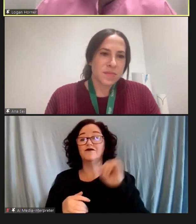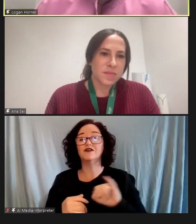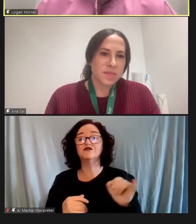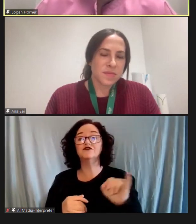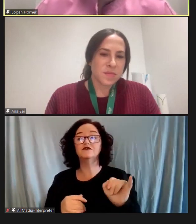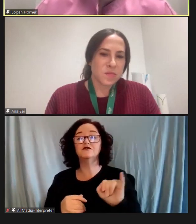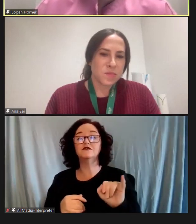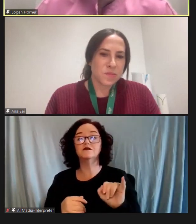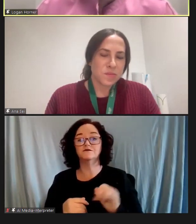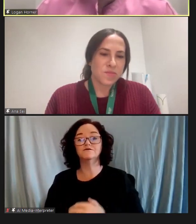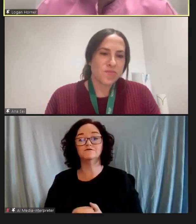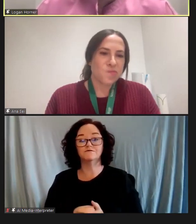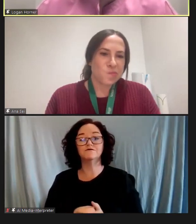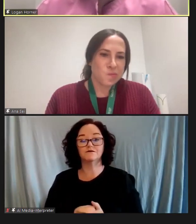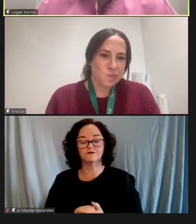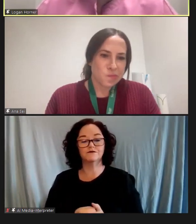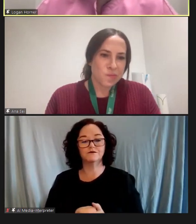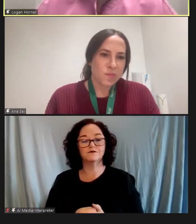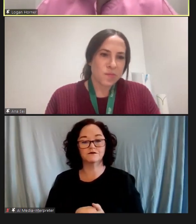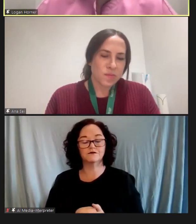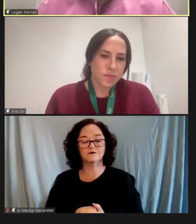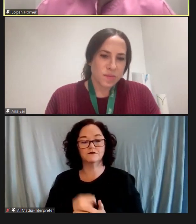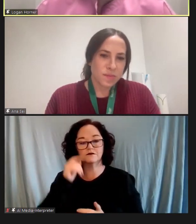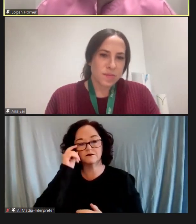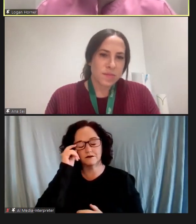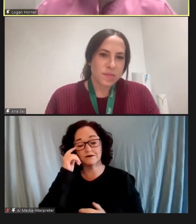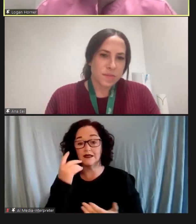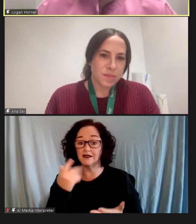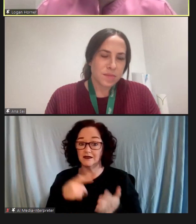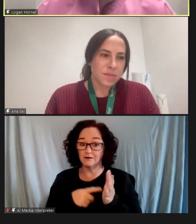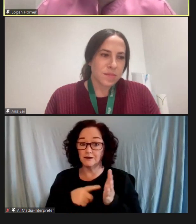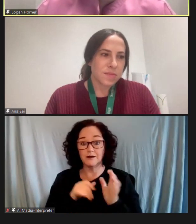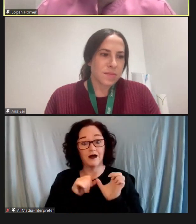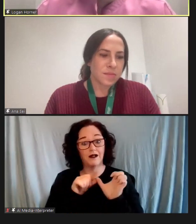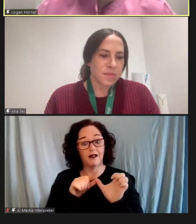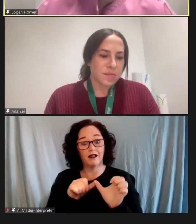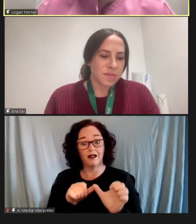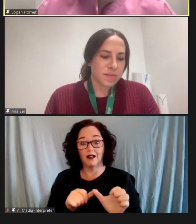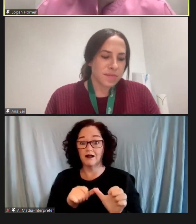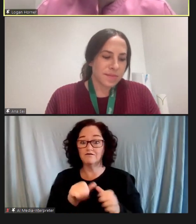four to six weeks that's going to really